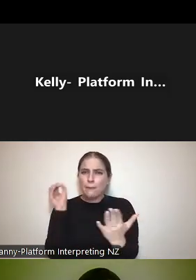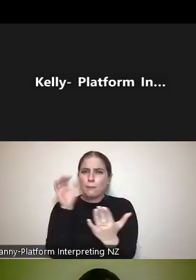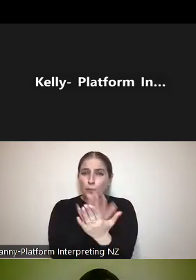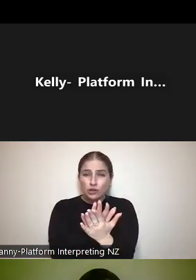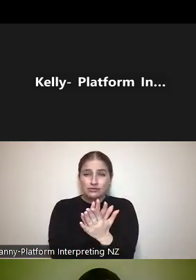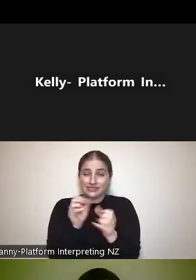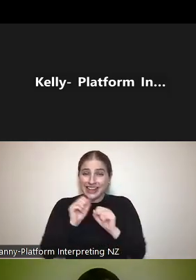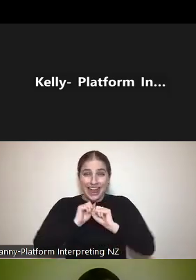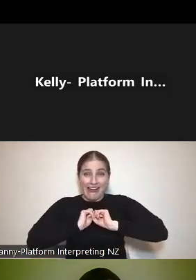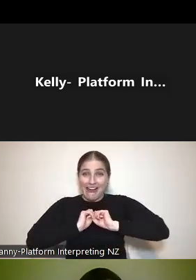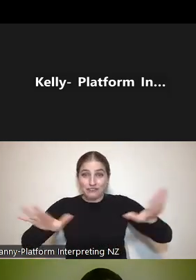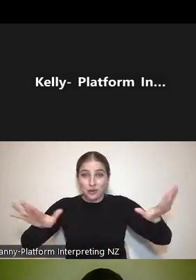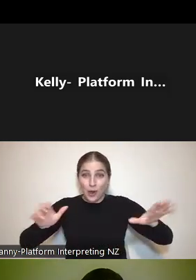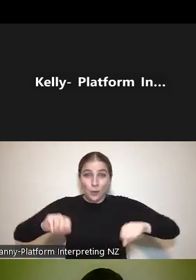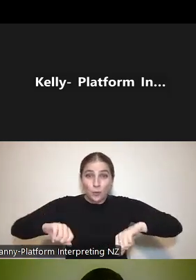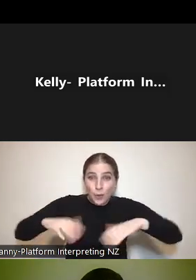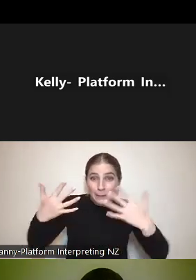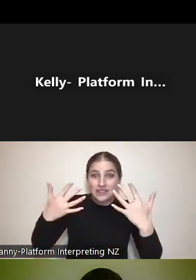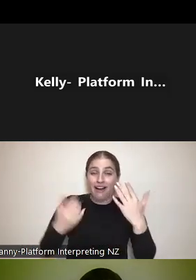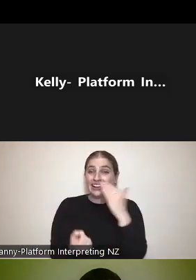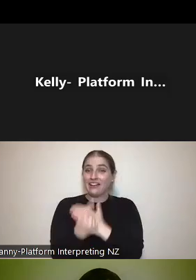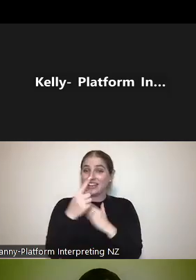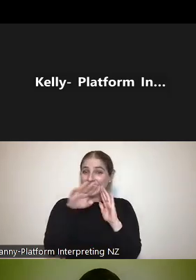put it on your social media, put it in your direct send-outs.